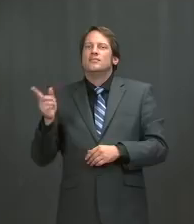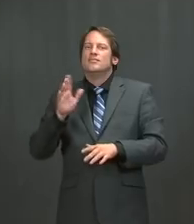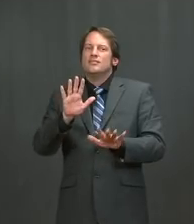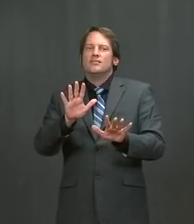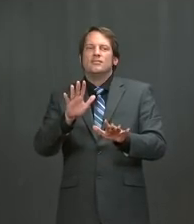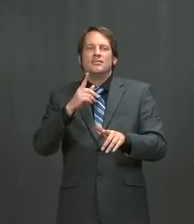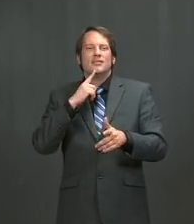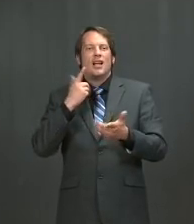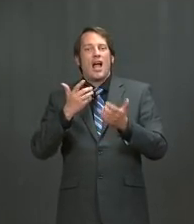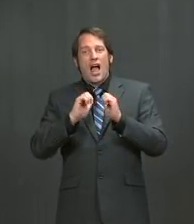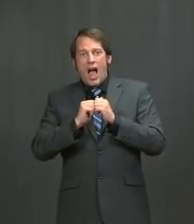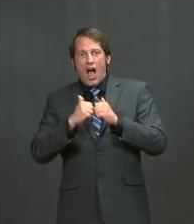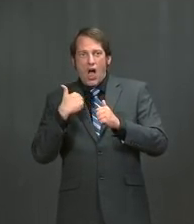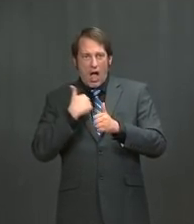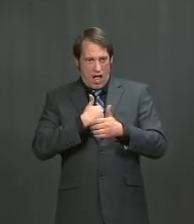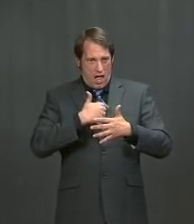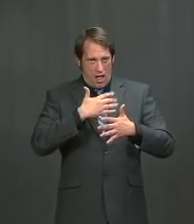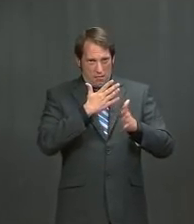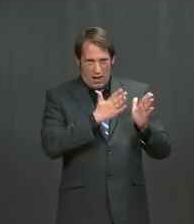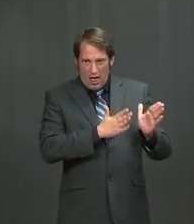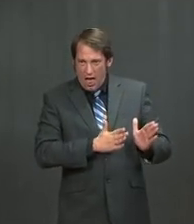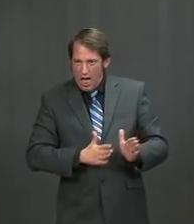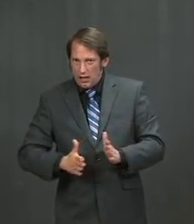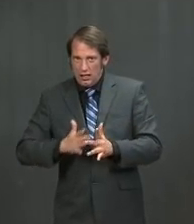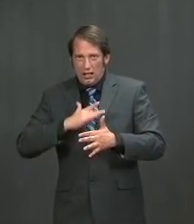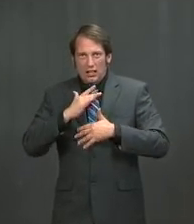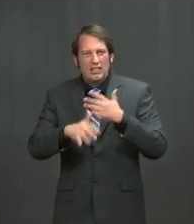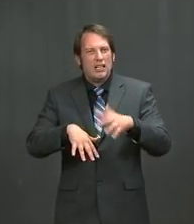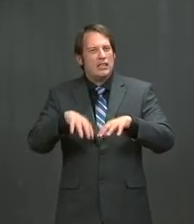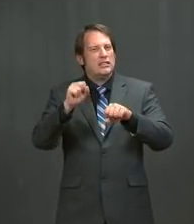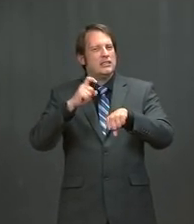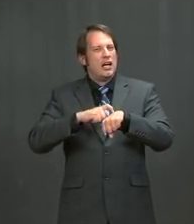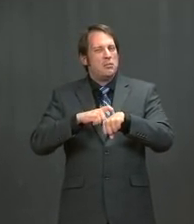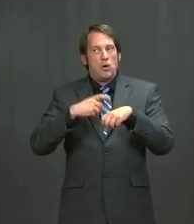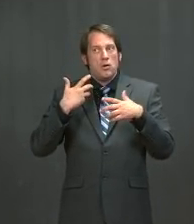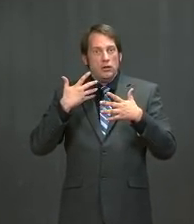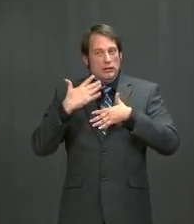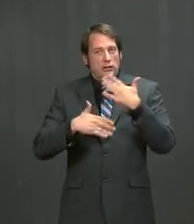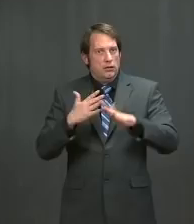And we certainly have experience, as does he -- from having been in the Obama-Biden administration --